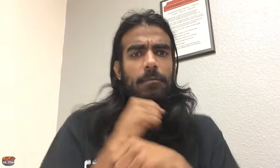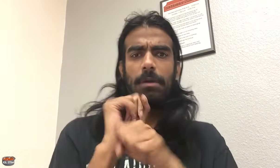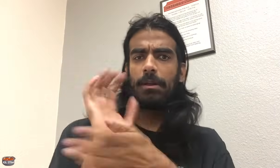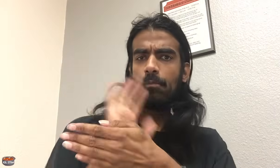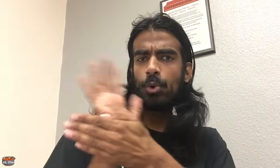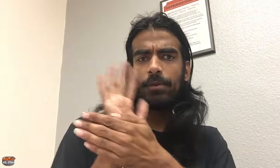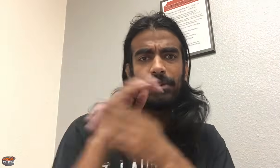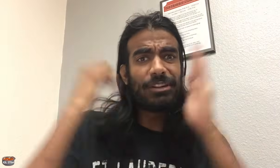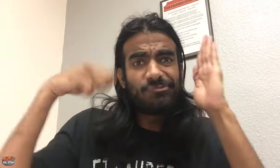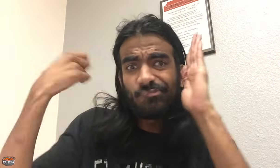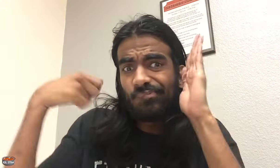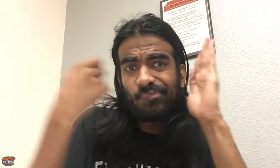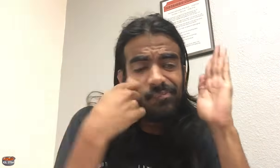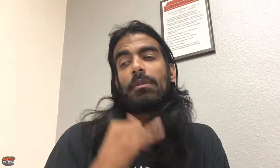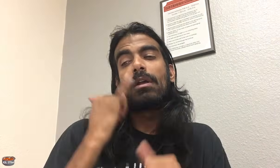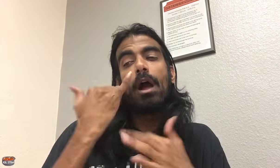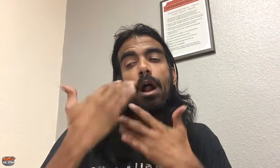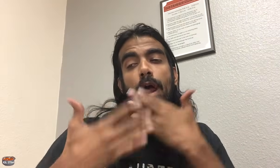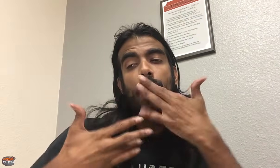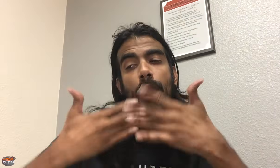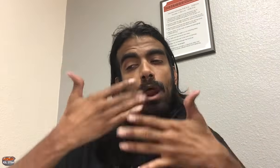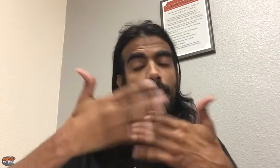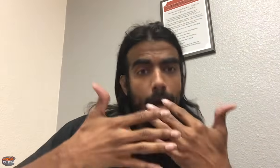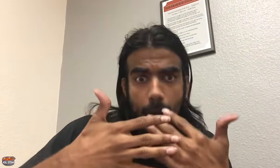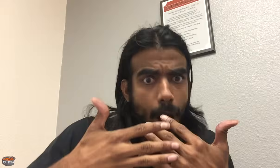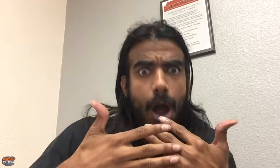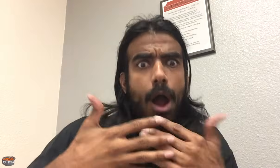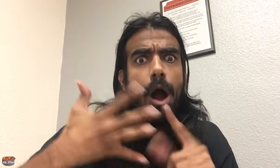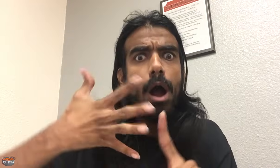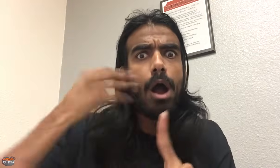it was his passion. He loved so much being involved with filmmaking!